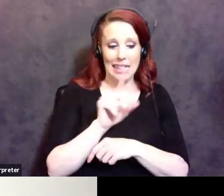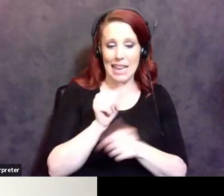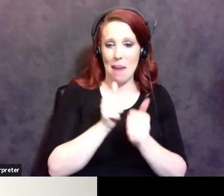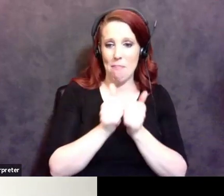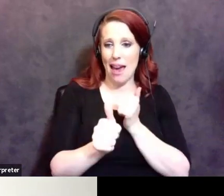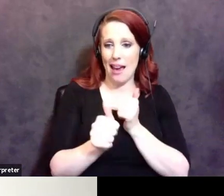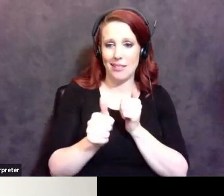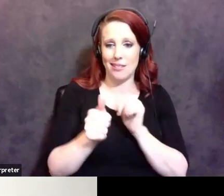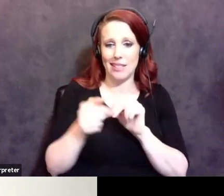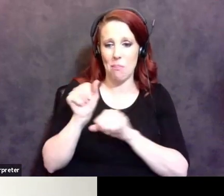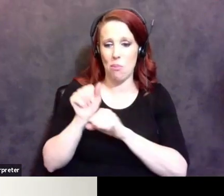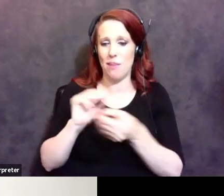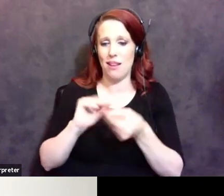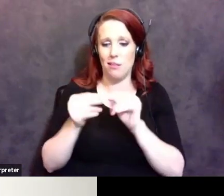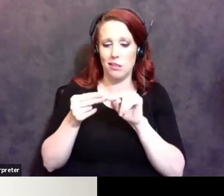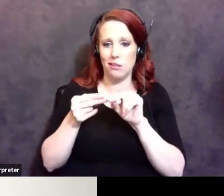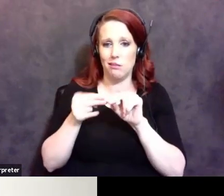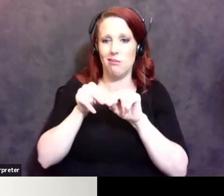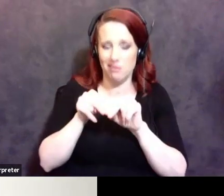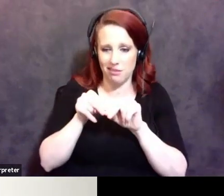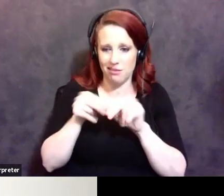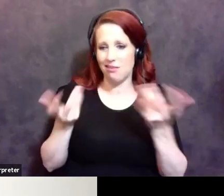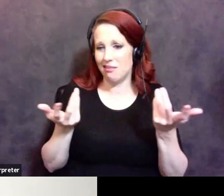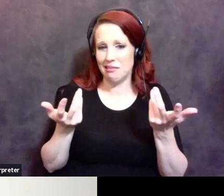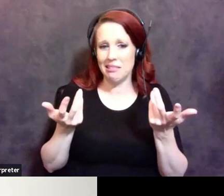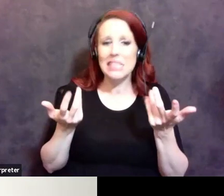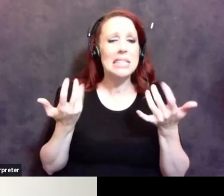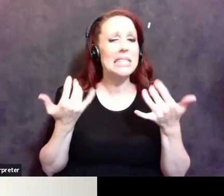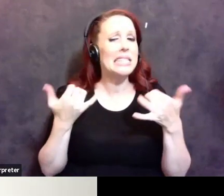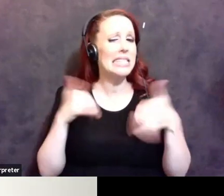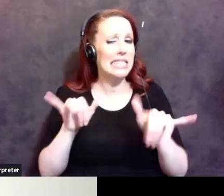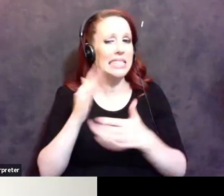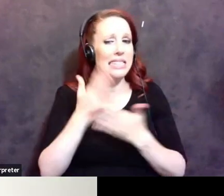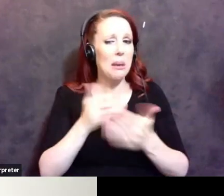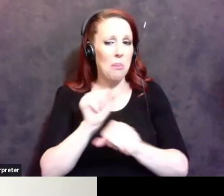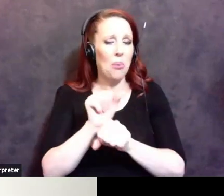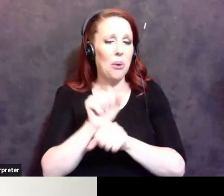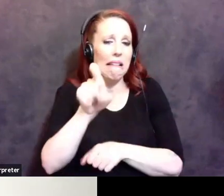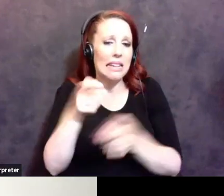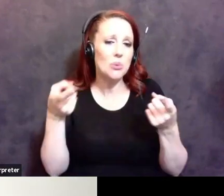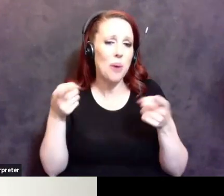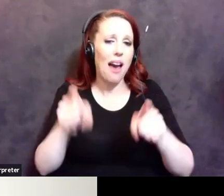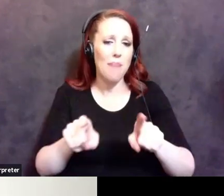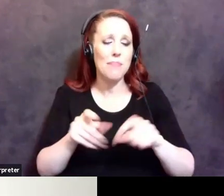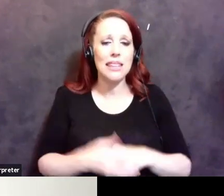meaning there is still some work that we need to do but I also want to acknowledge that